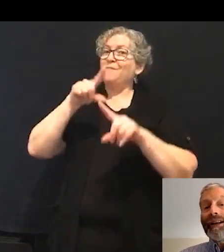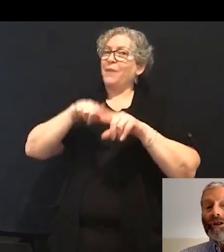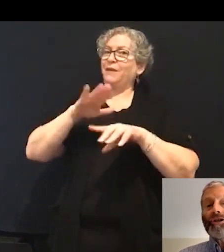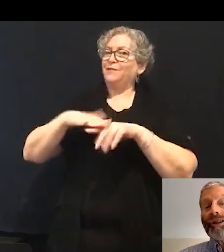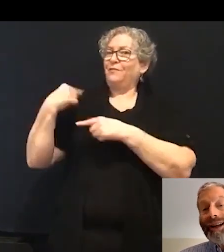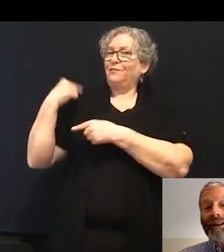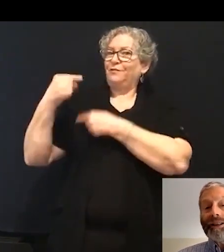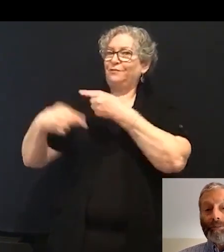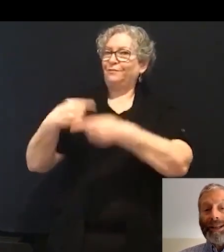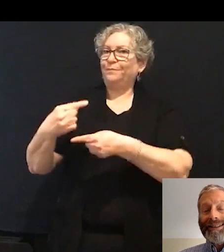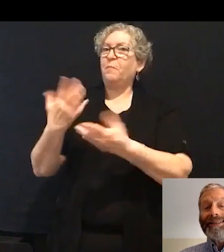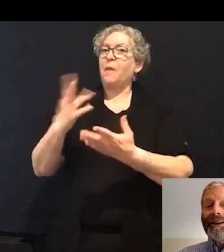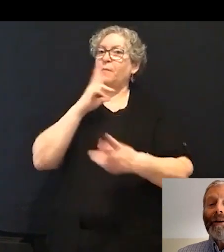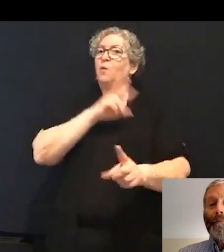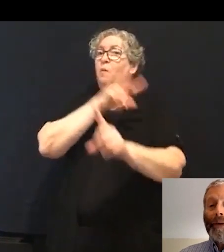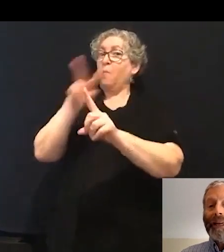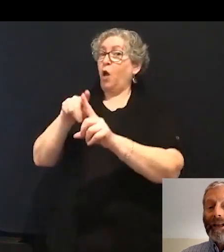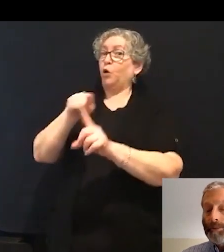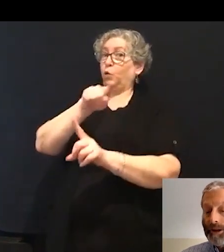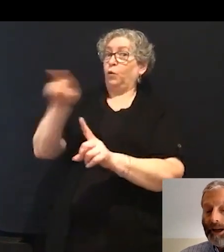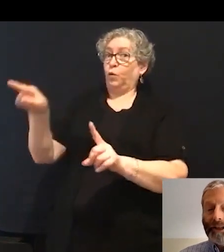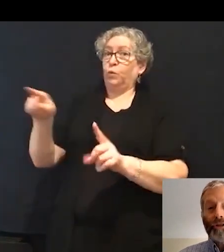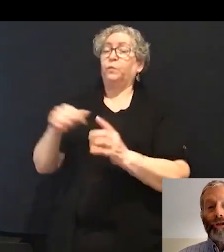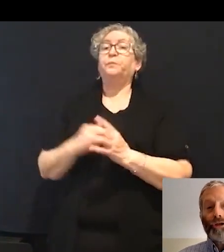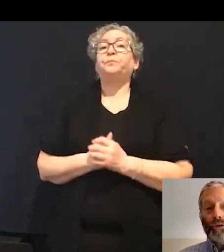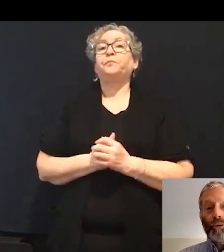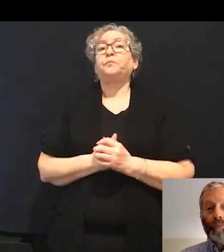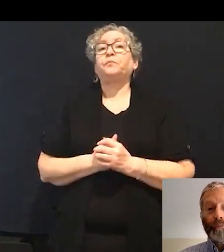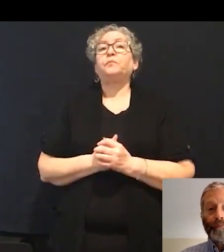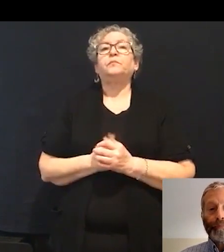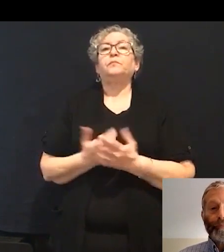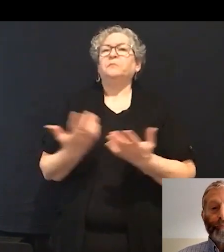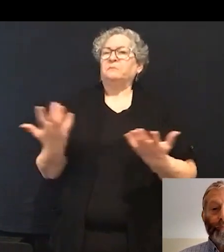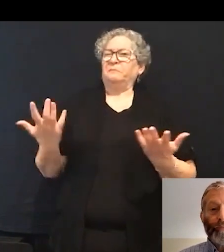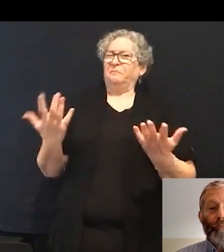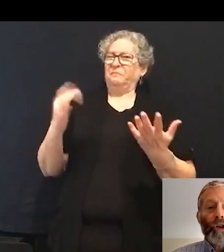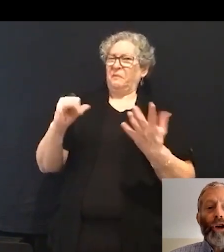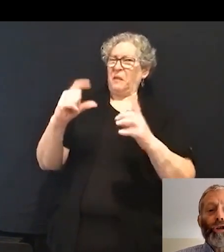and aren't genetically based may apply to you.